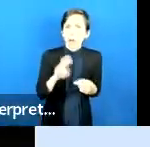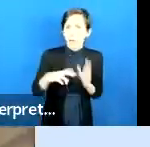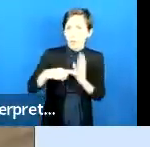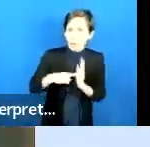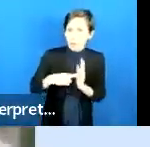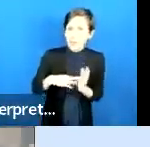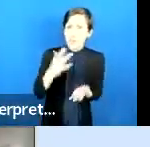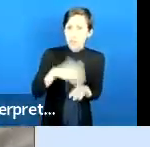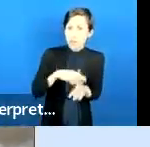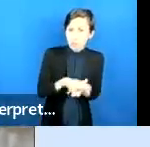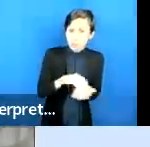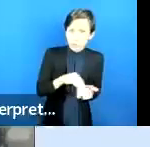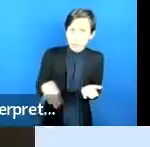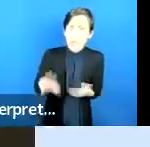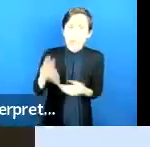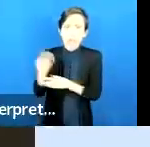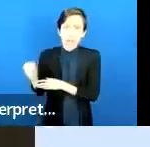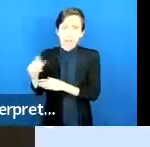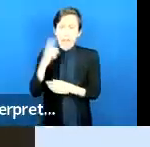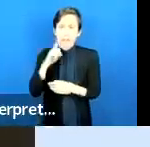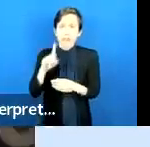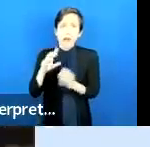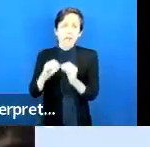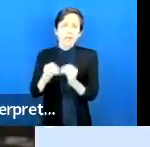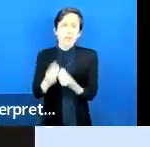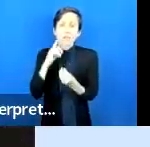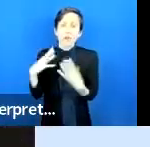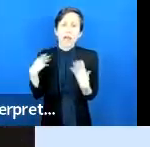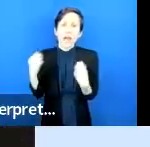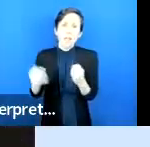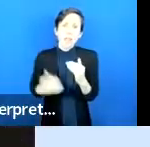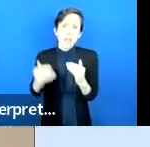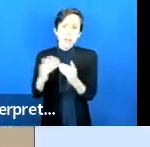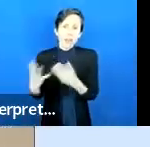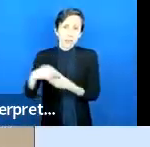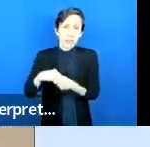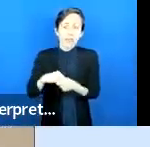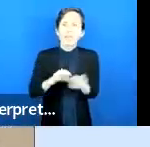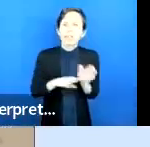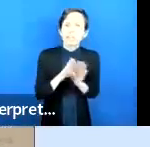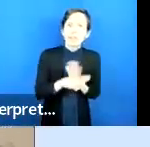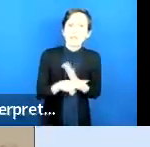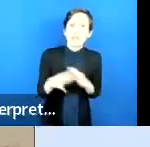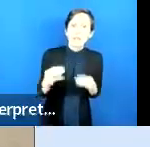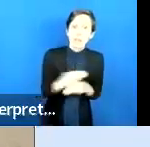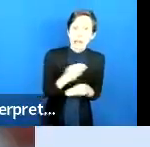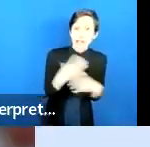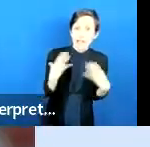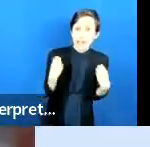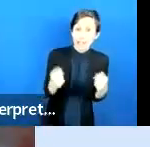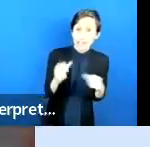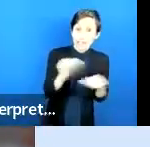The Michigan Medicine Office for Health Equity and Inclusion has developed a math and health sciences middle school university collaborative